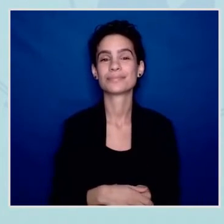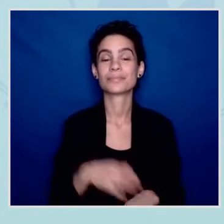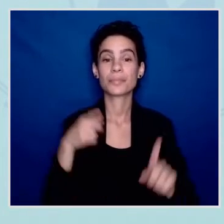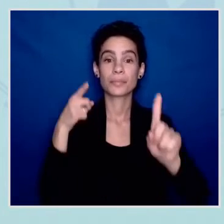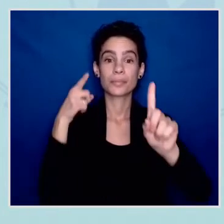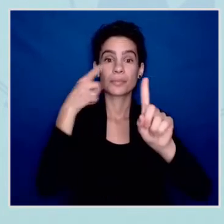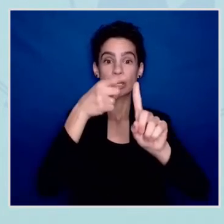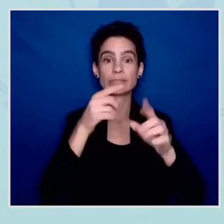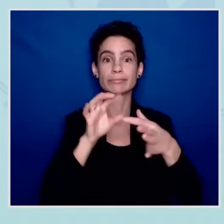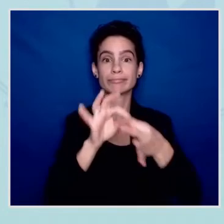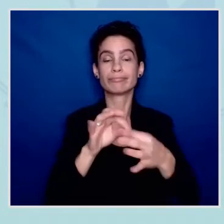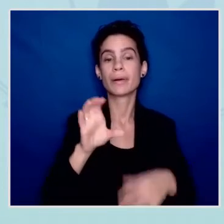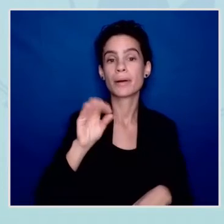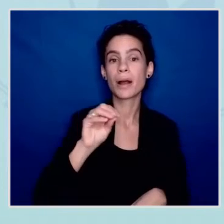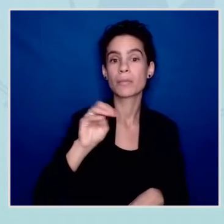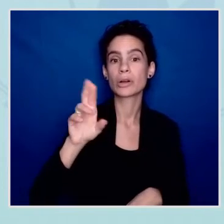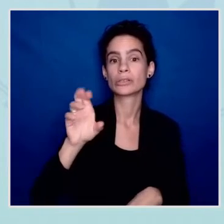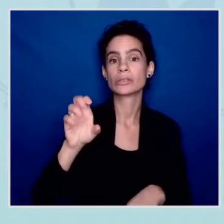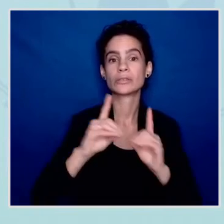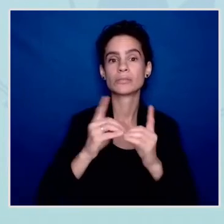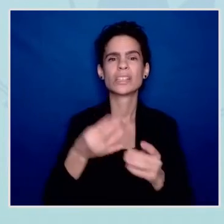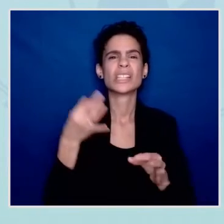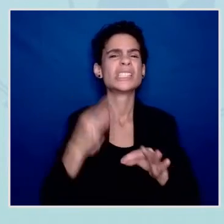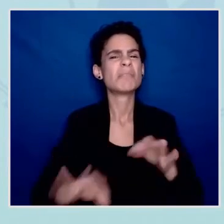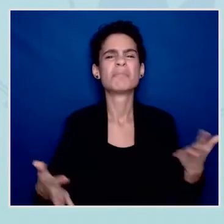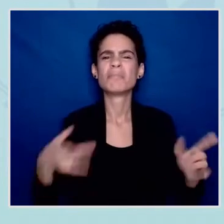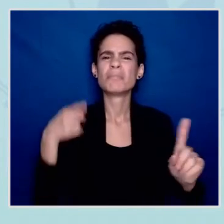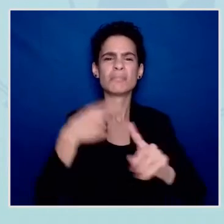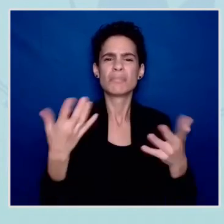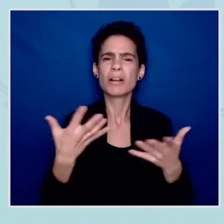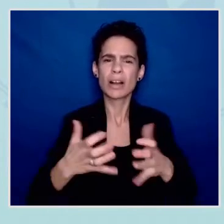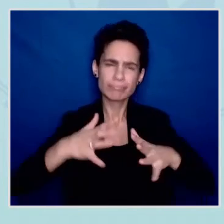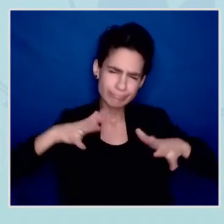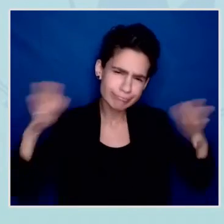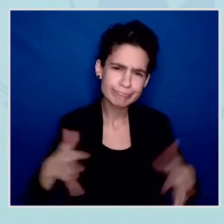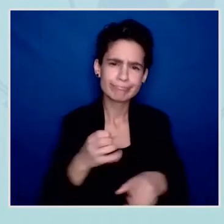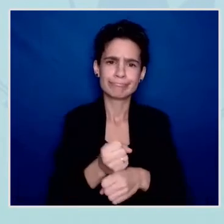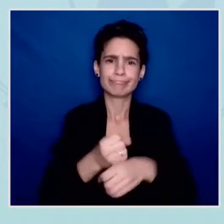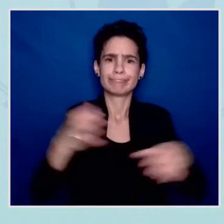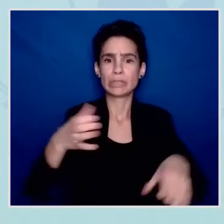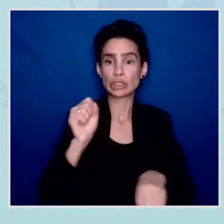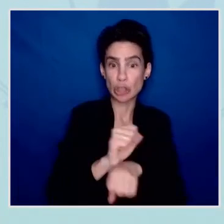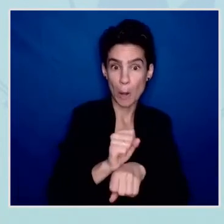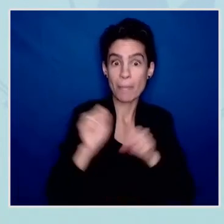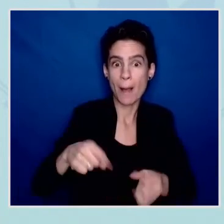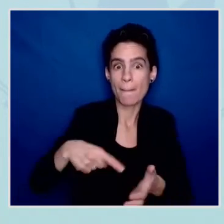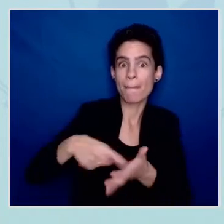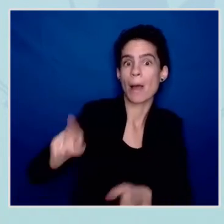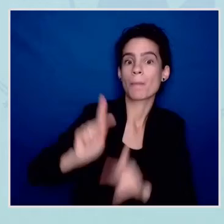BALCONY, THANK YOU FOR YOUR ENDLESS LOVE AND SUPPORT. WE WILL DO THIS AS A FAMILY. THE MISSION OF THE COMMERCE DEPARTMENT IS A VERY SIMPLE